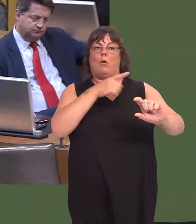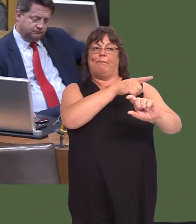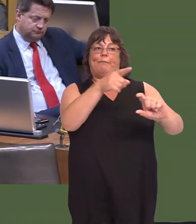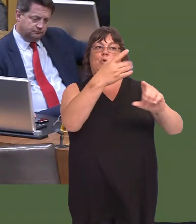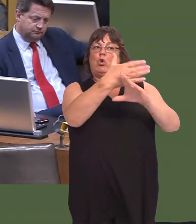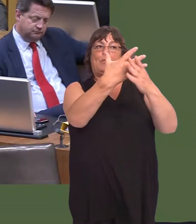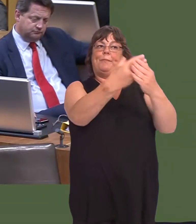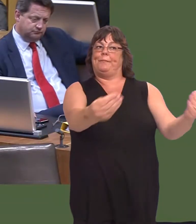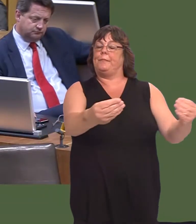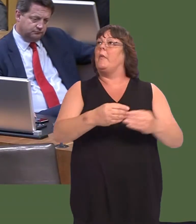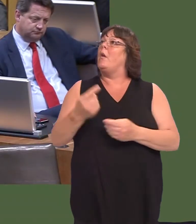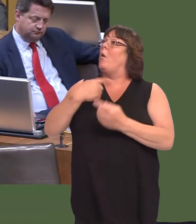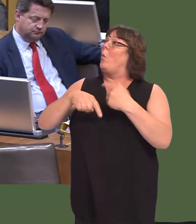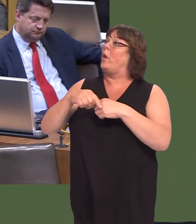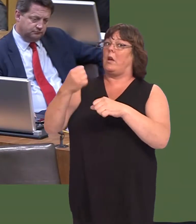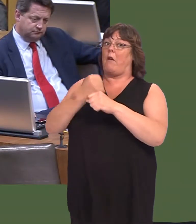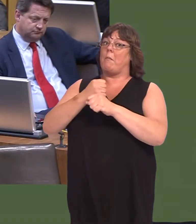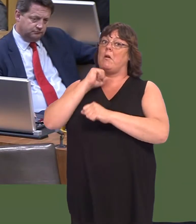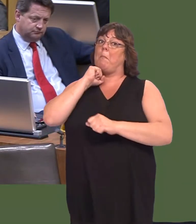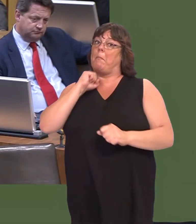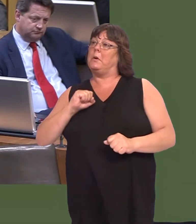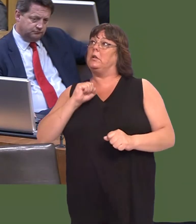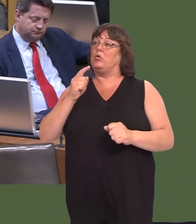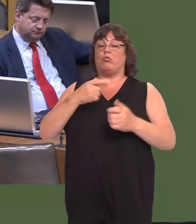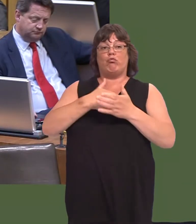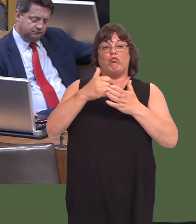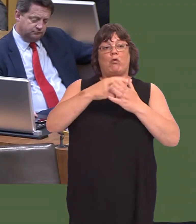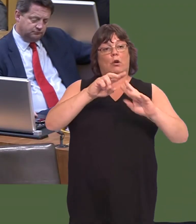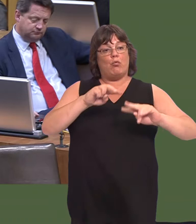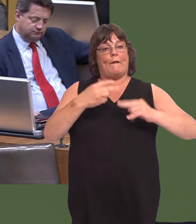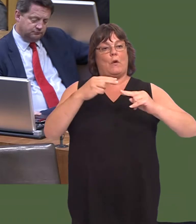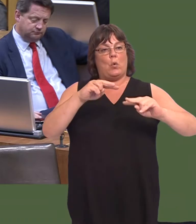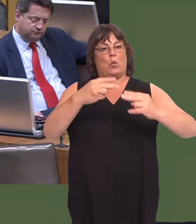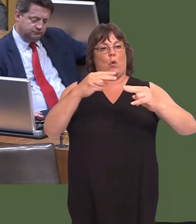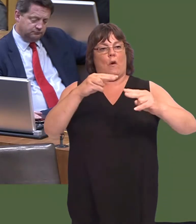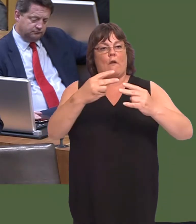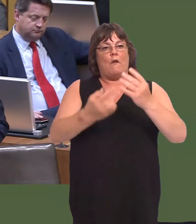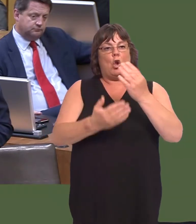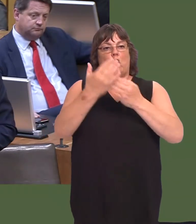Certainly, as a Government, we are committed to regularly reviewing Innovation Wales in